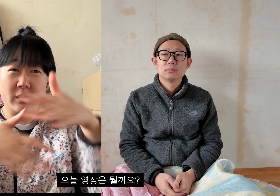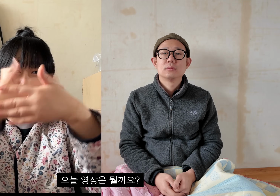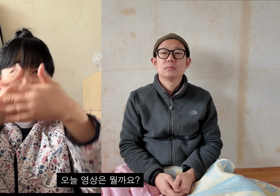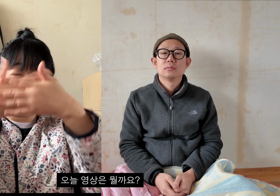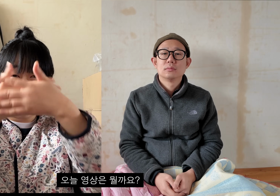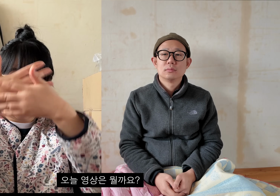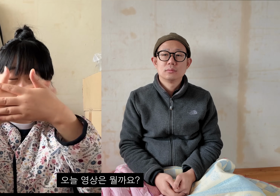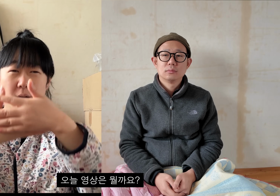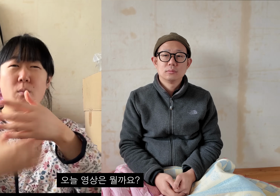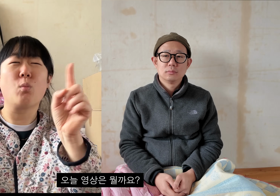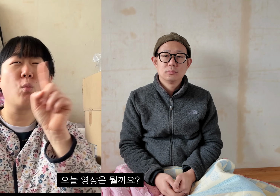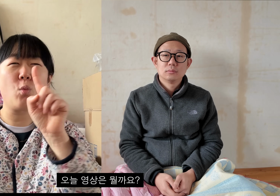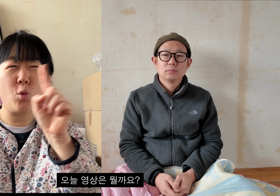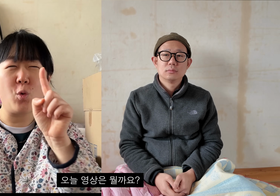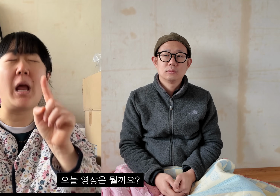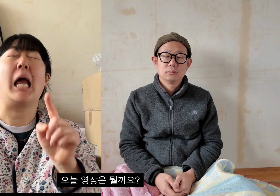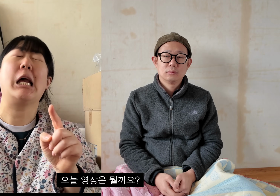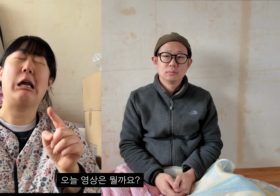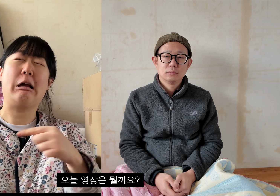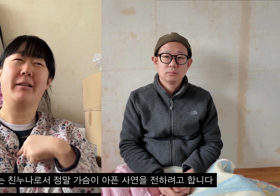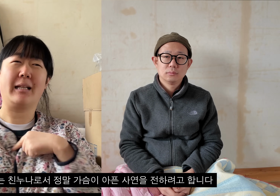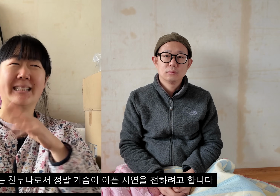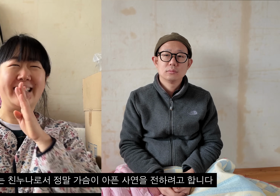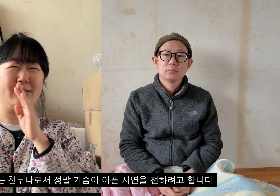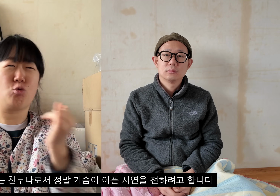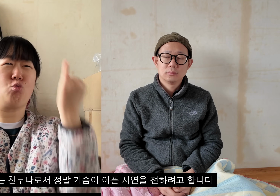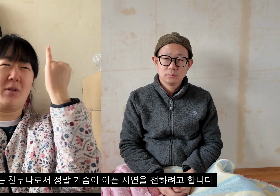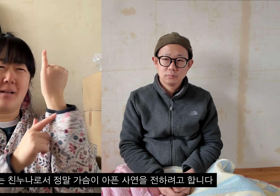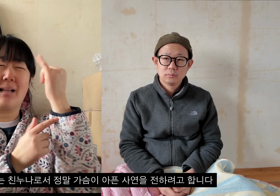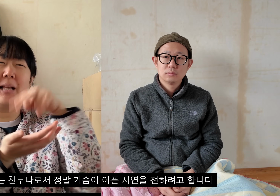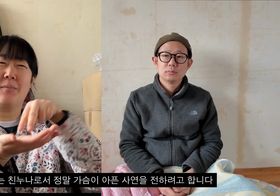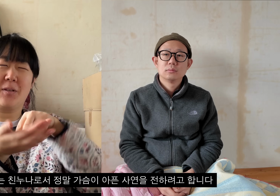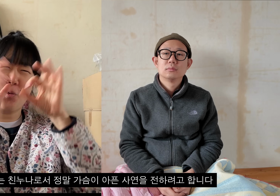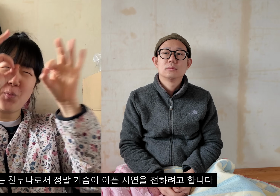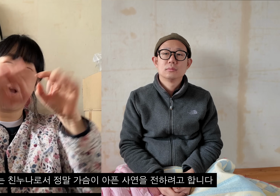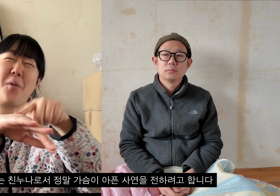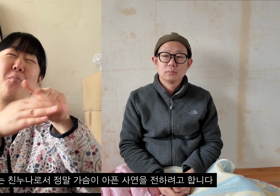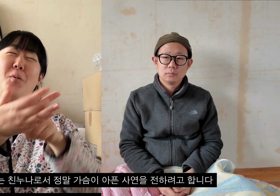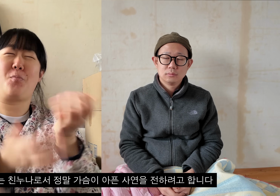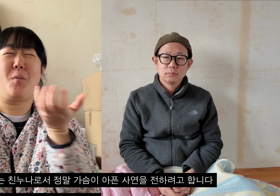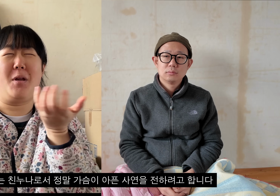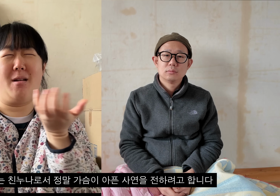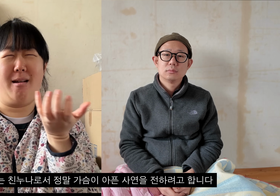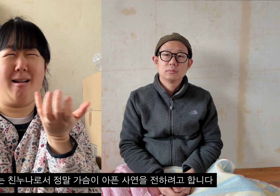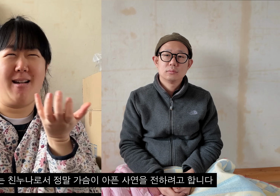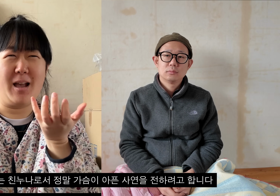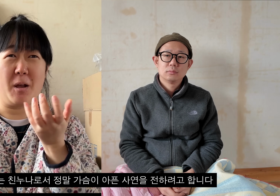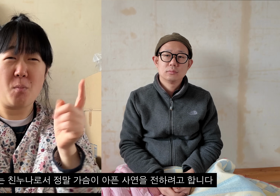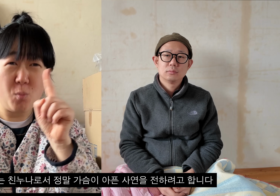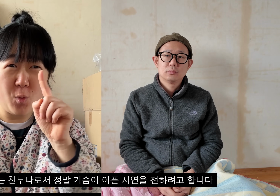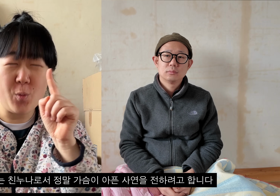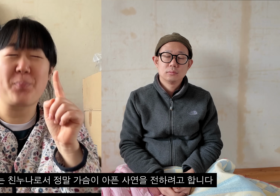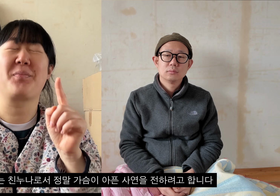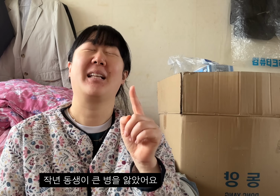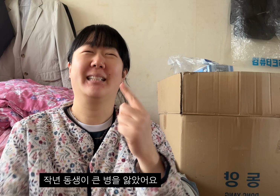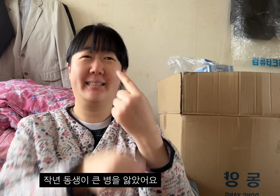So, what’s today’s video about? As his older sister, I want to share a heartbreaking story.